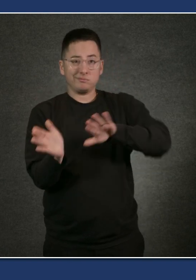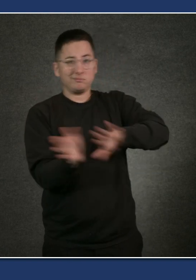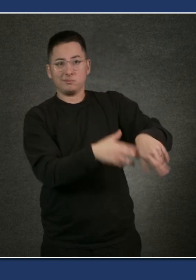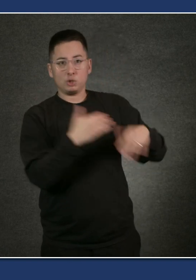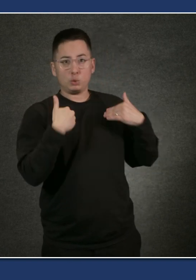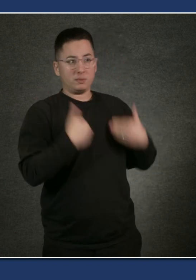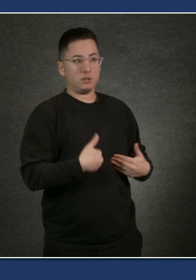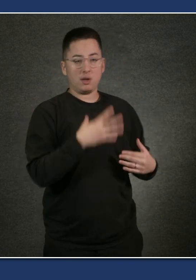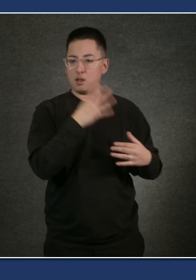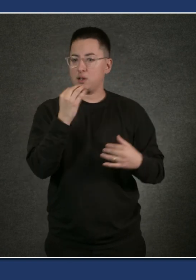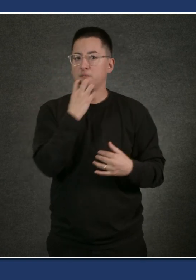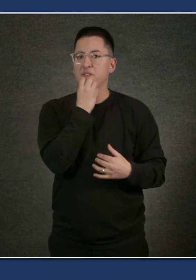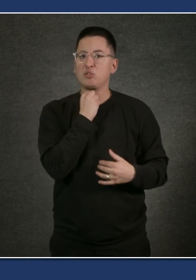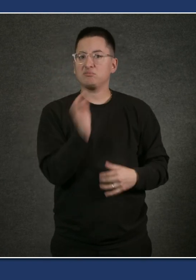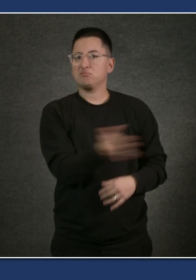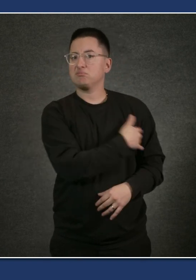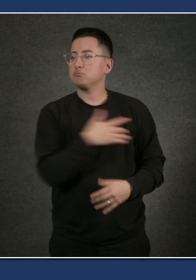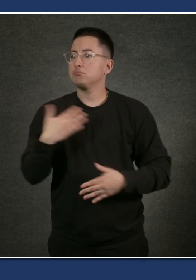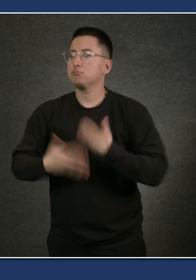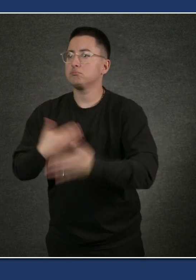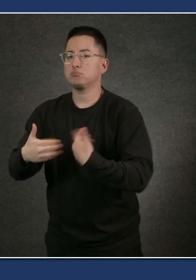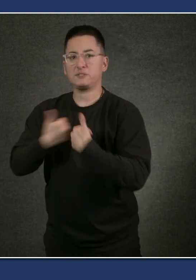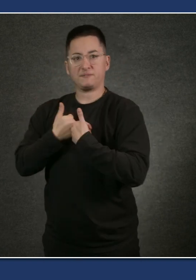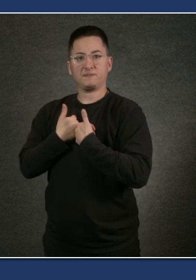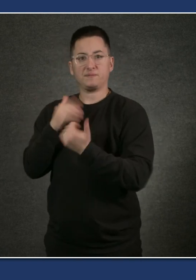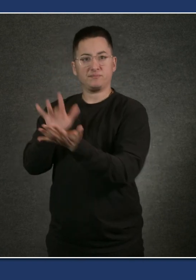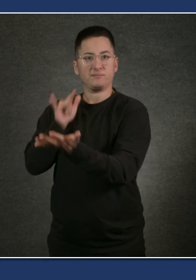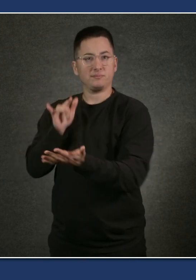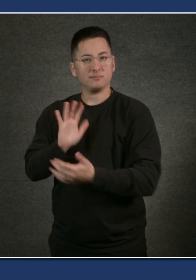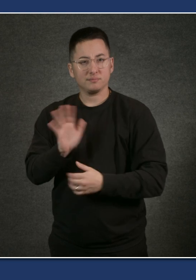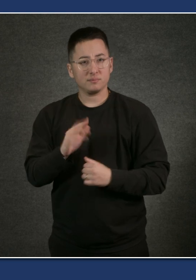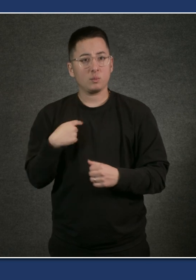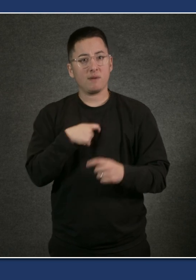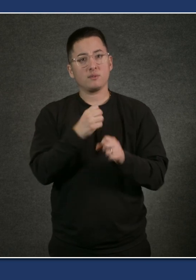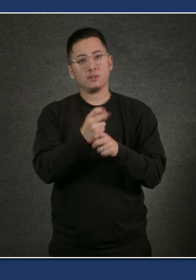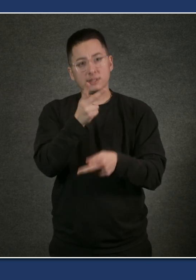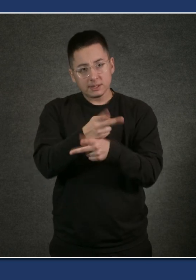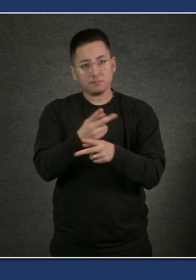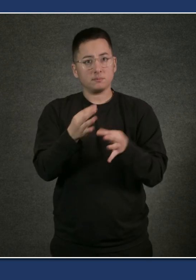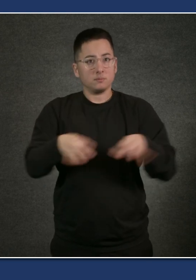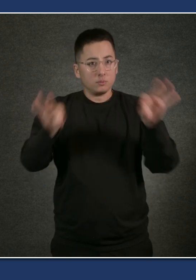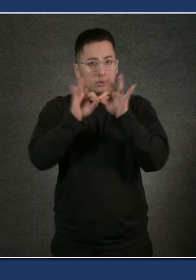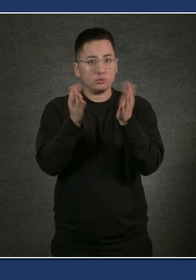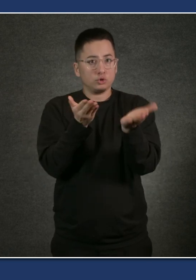a disability in some form, whether temporary or permanent, at some point in their lives.